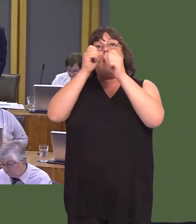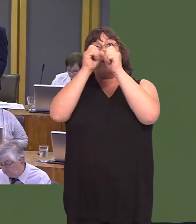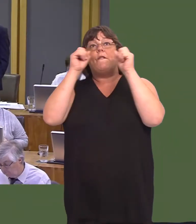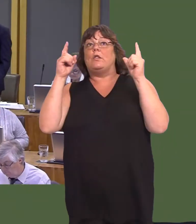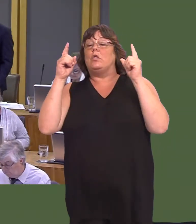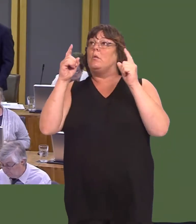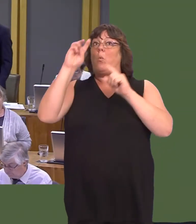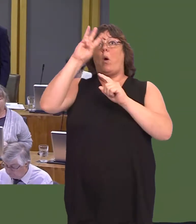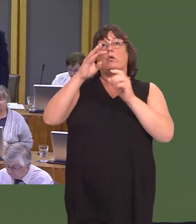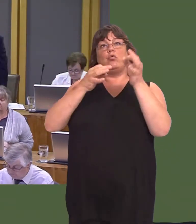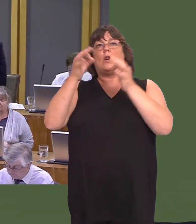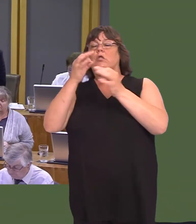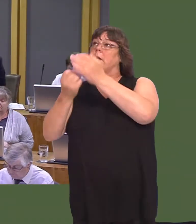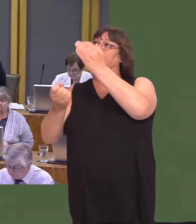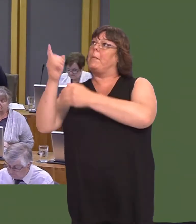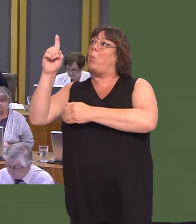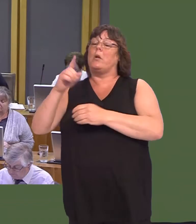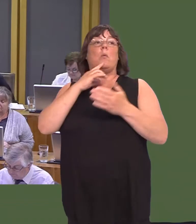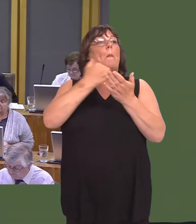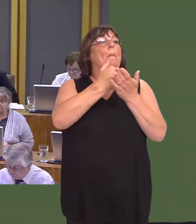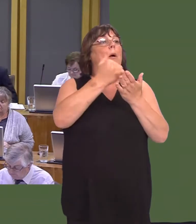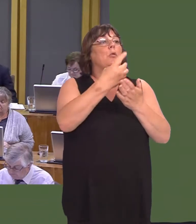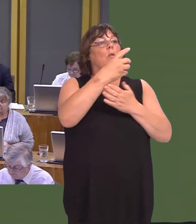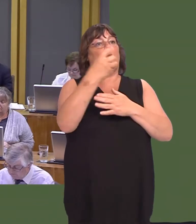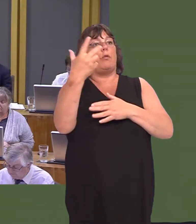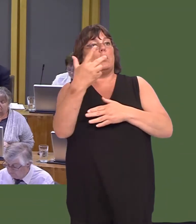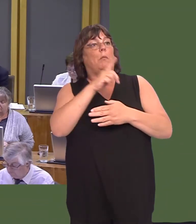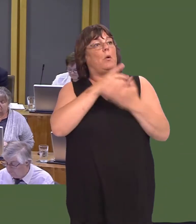OAQ(5)0660(FM) Carwyn Jones: It was published in 2013, after wide public consultation.